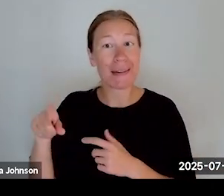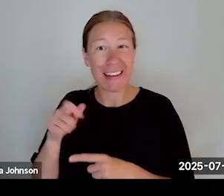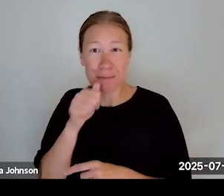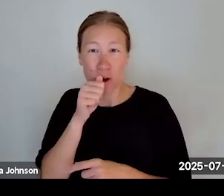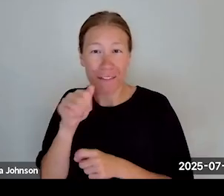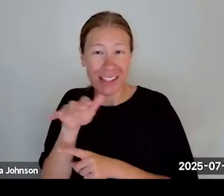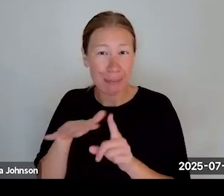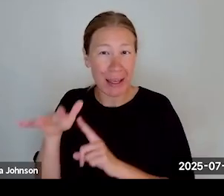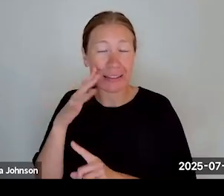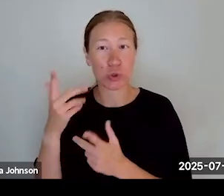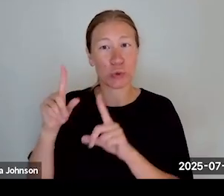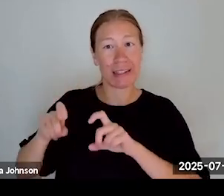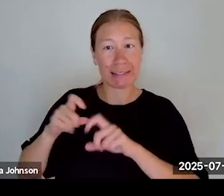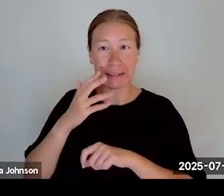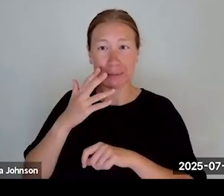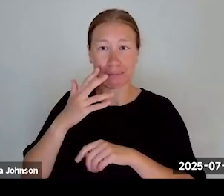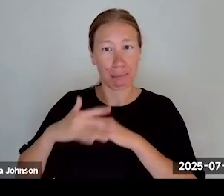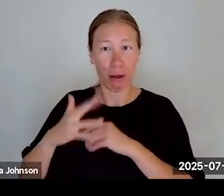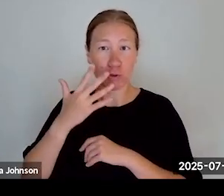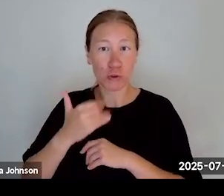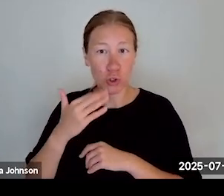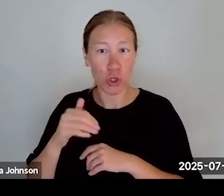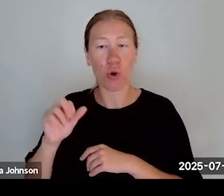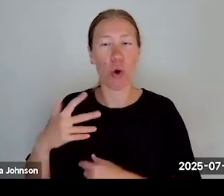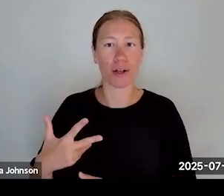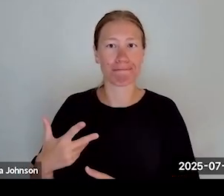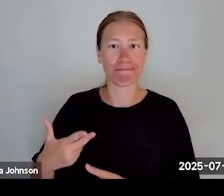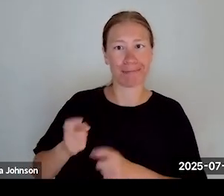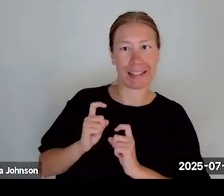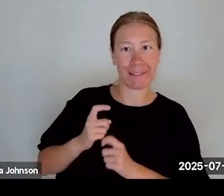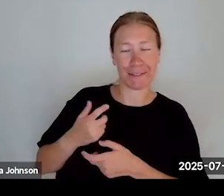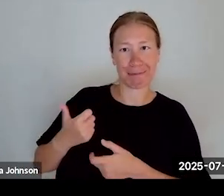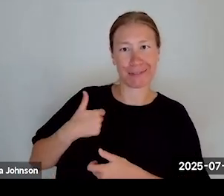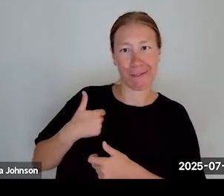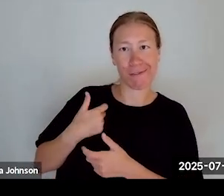or for administering medication. They can also benefit from additional break periods,